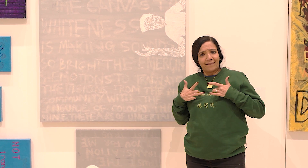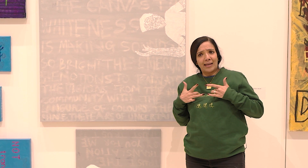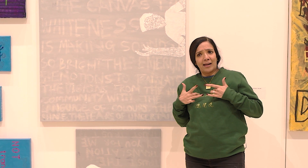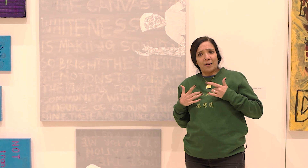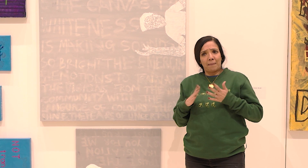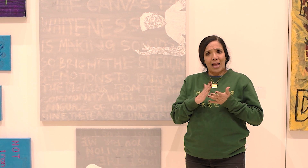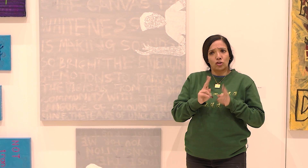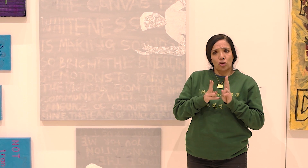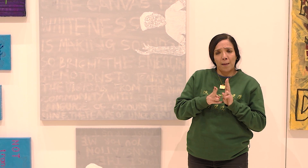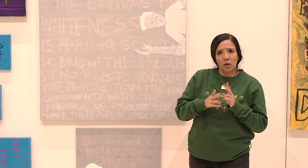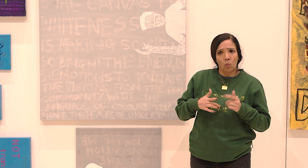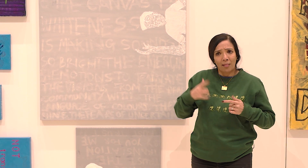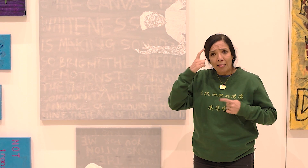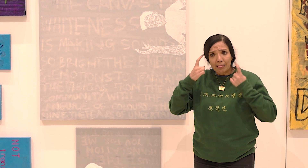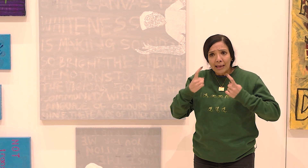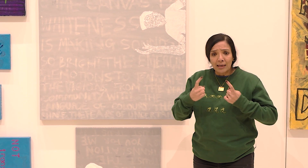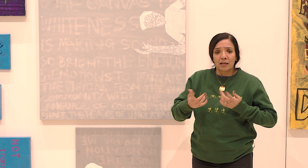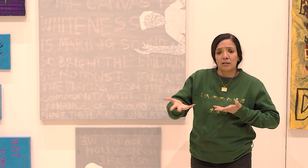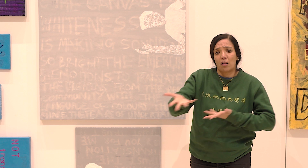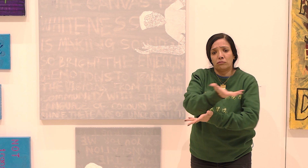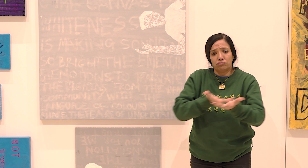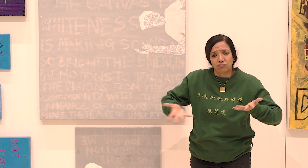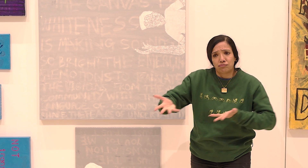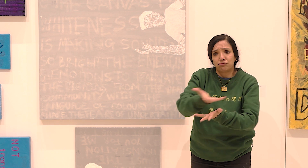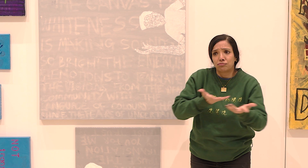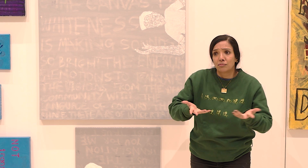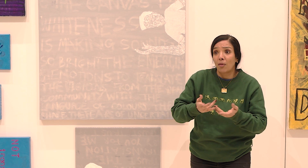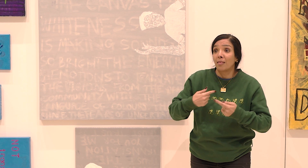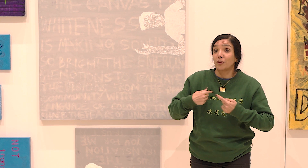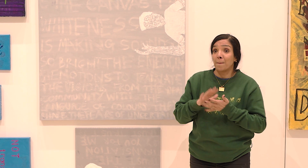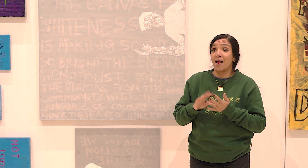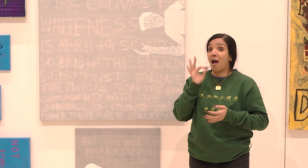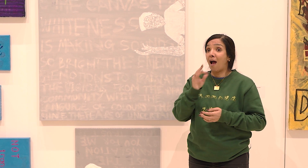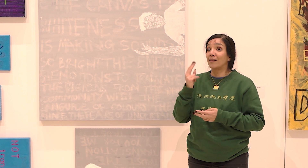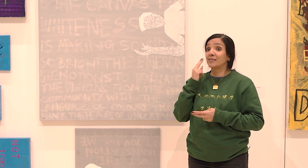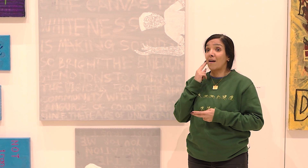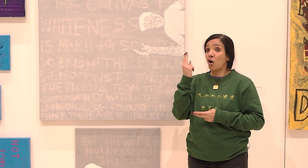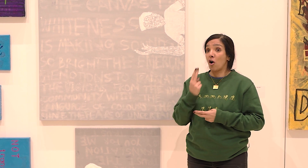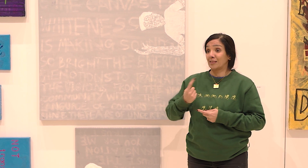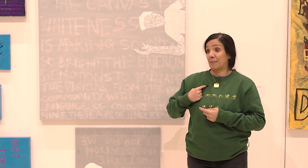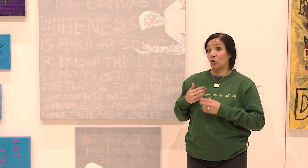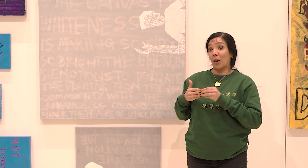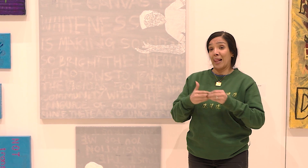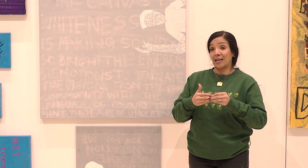to look at Deaf people's wellbeing, how they felt about being interpreted. So, following discussions with the Deaf community--